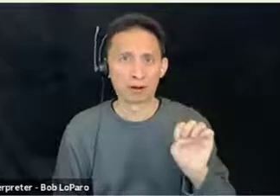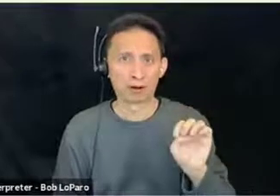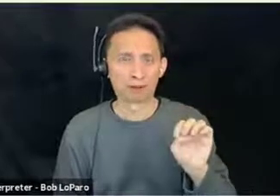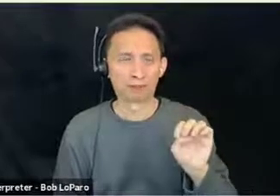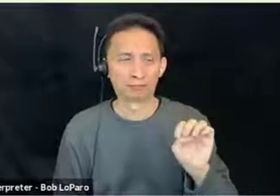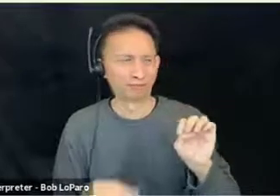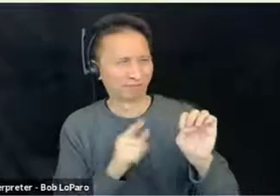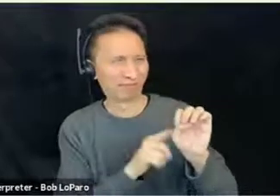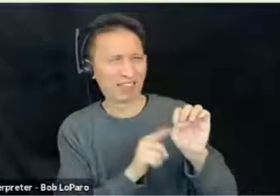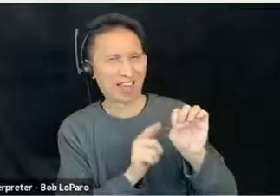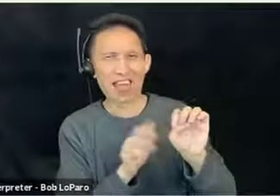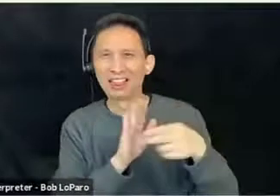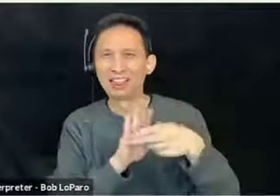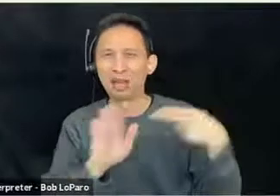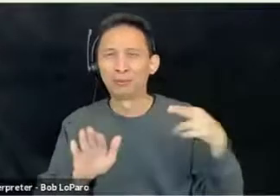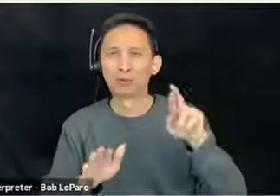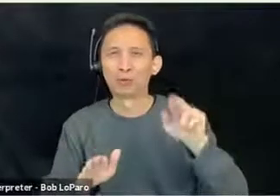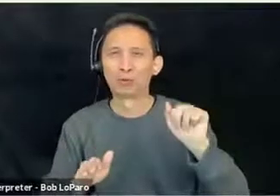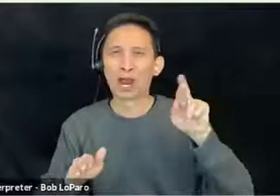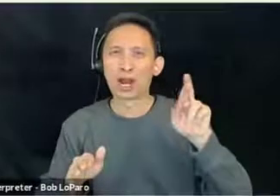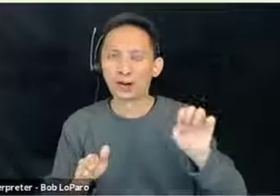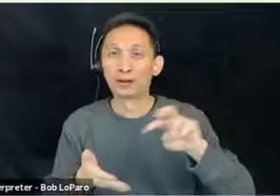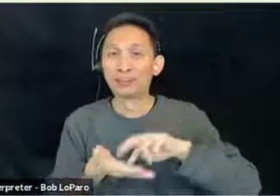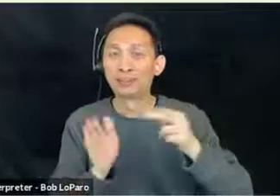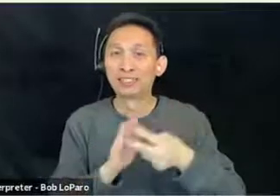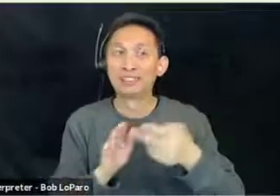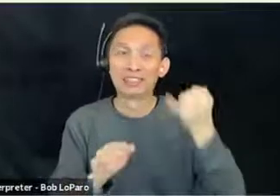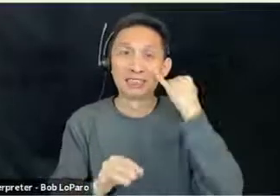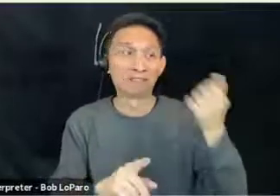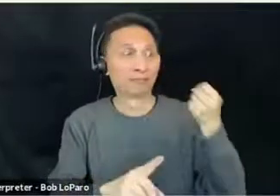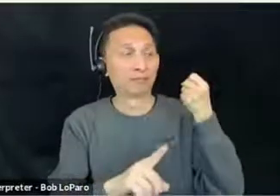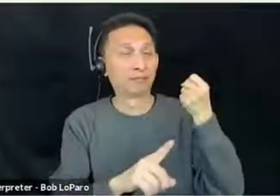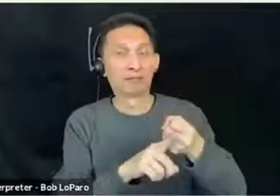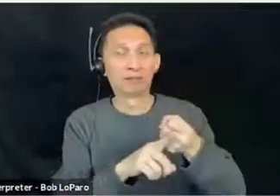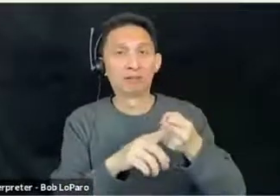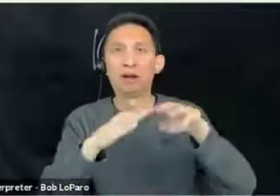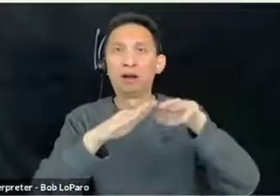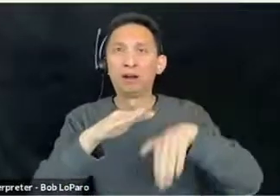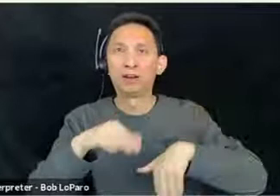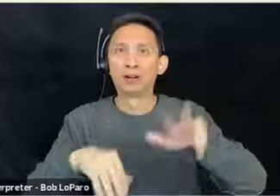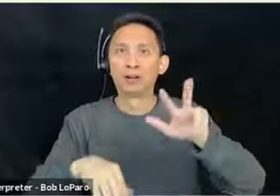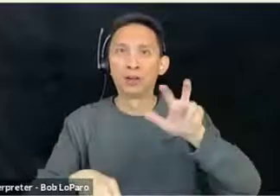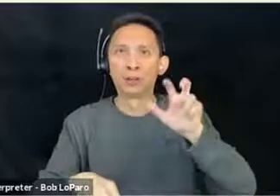if it impacts fewer than 300,000 people in the US.